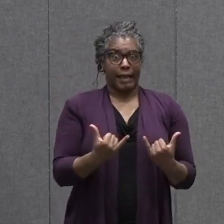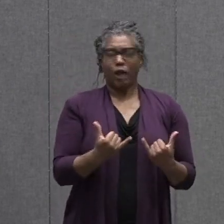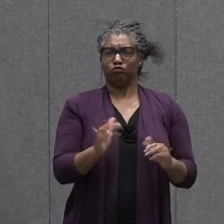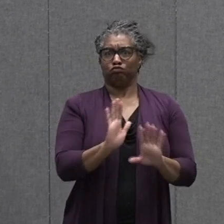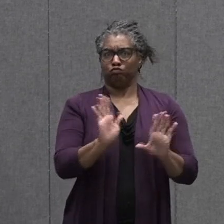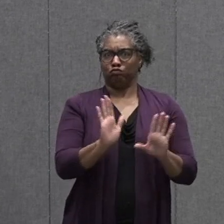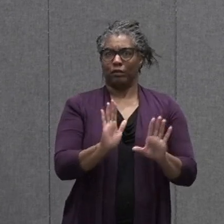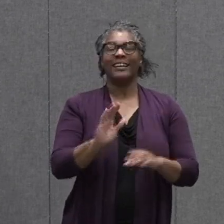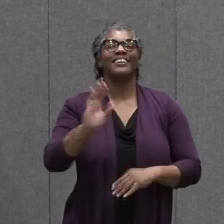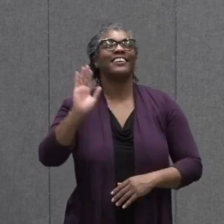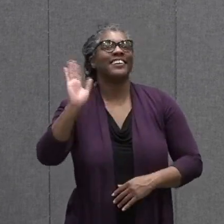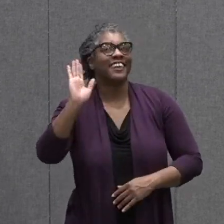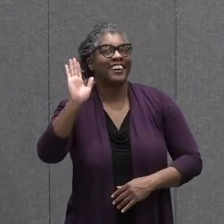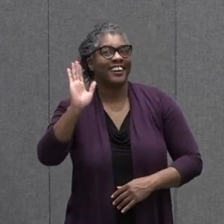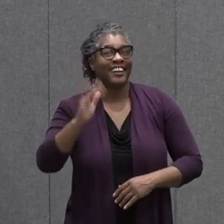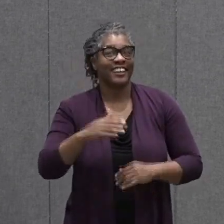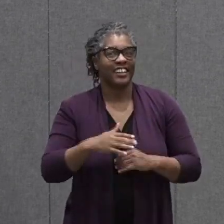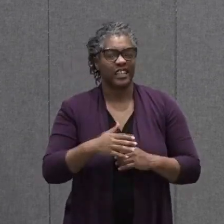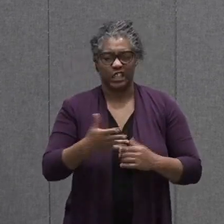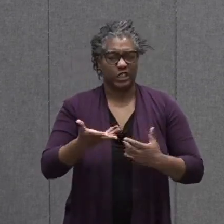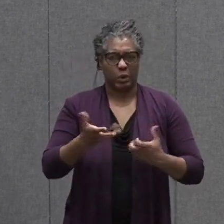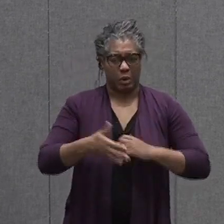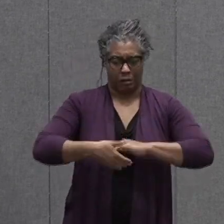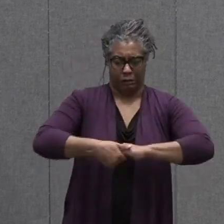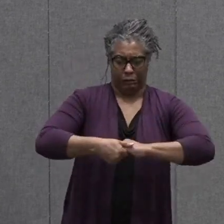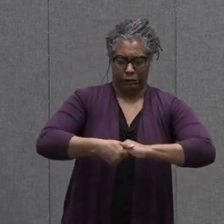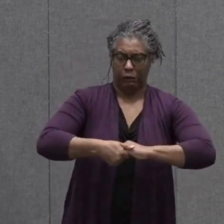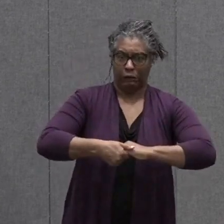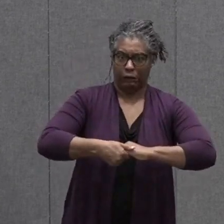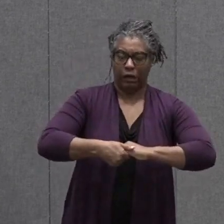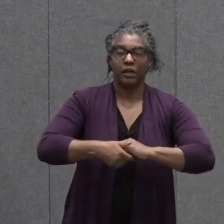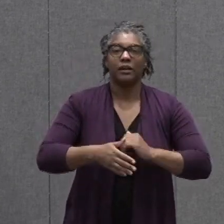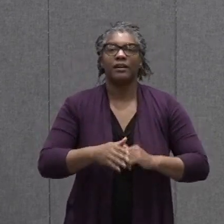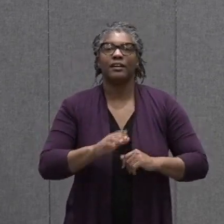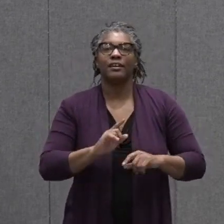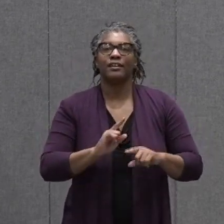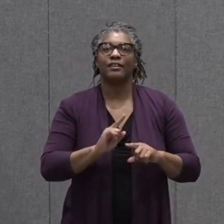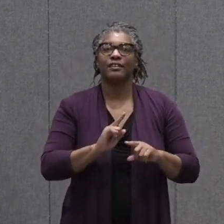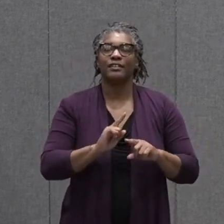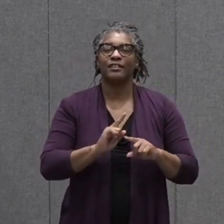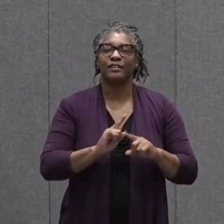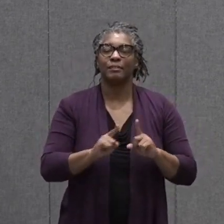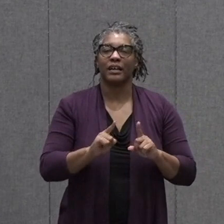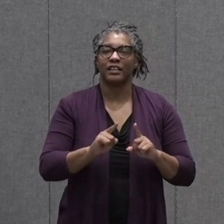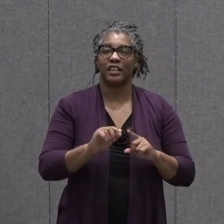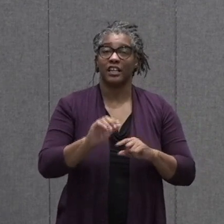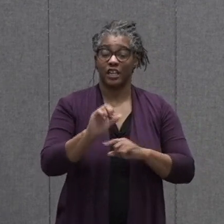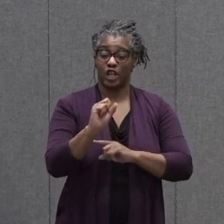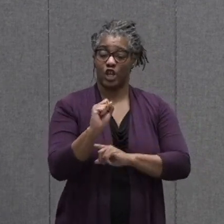But let's think about the word shake. What letters are in the word shake?